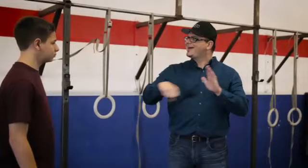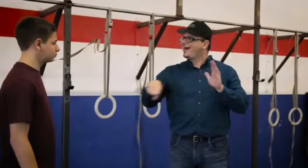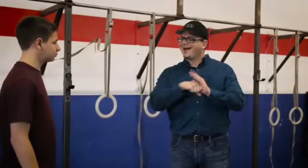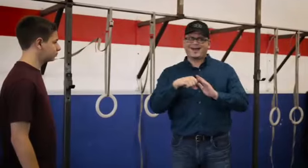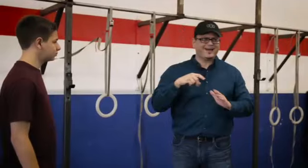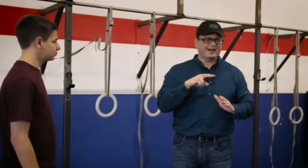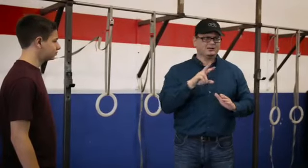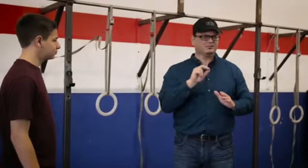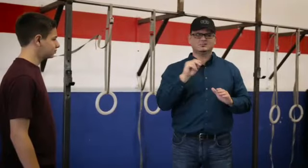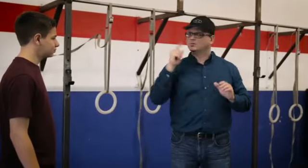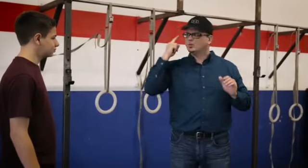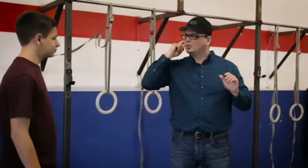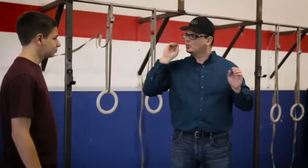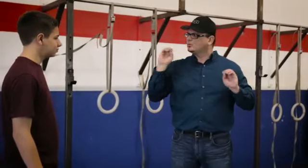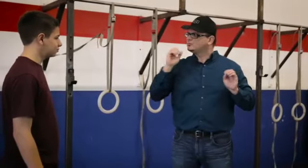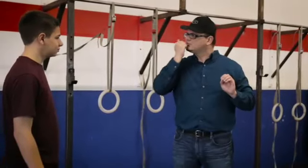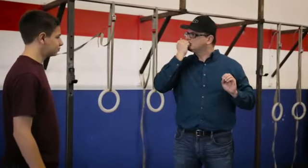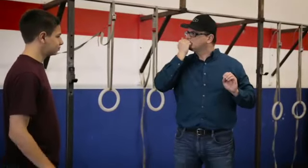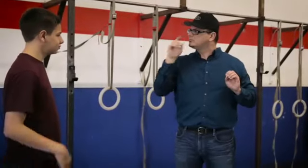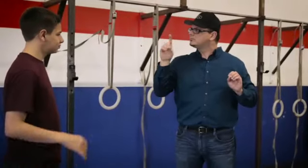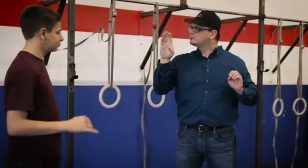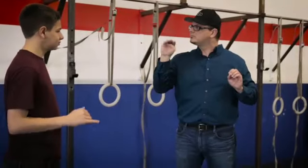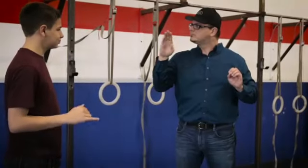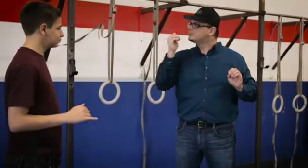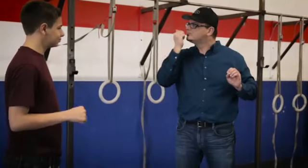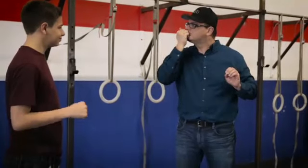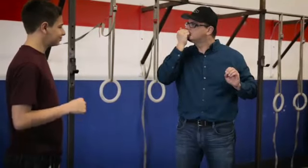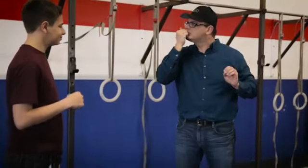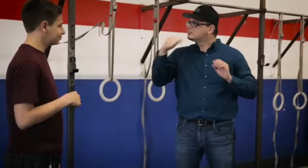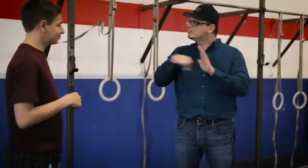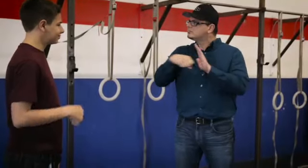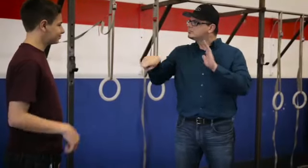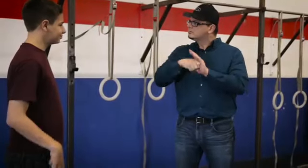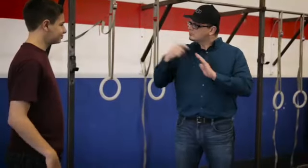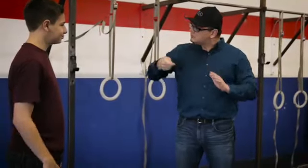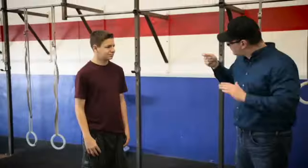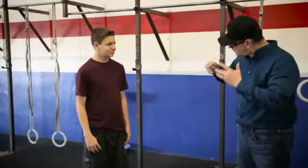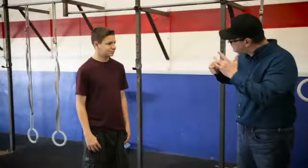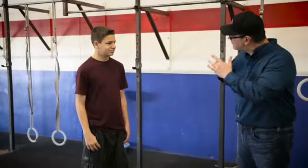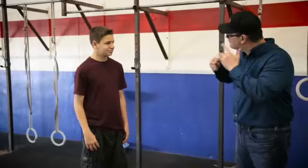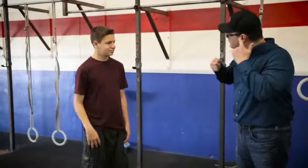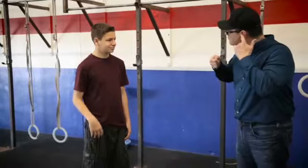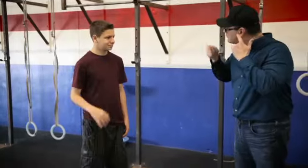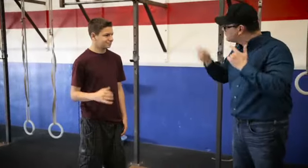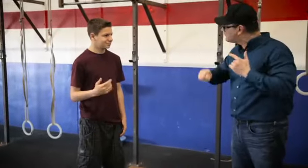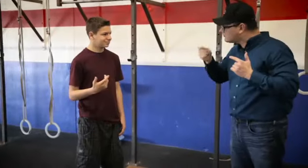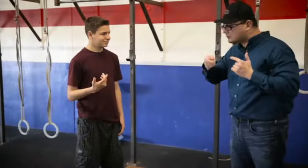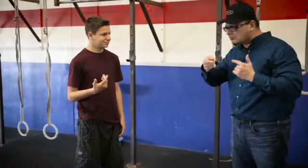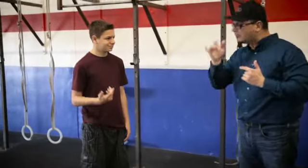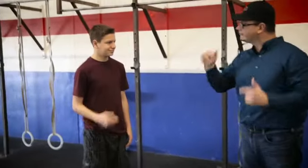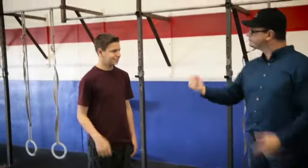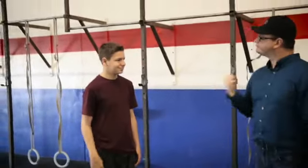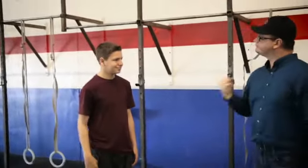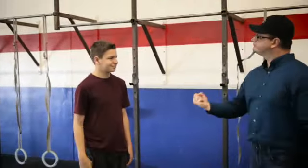It looked like the person was ringing the bell. Only this time: there was no sound. It was "dumb". So the term "dumbbell" came about.